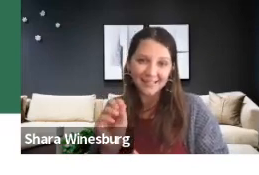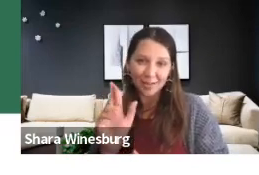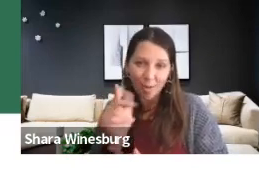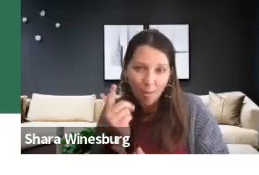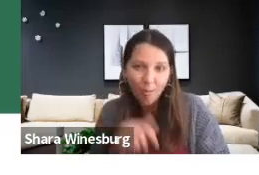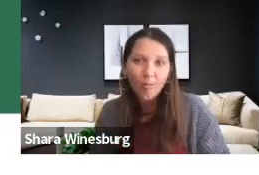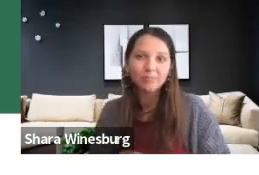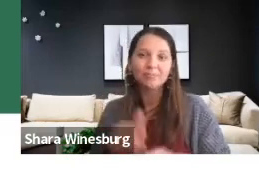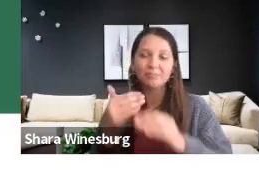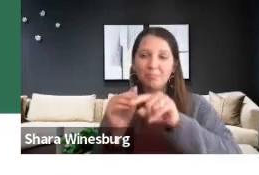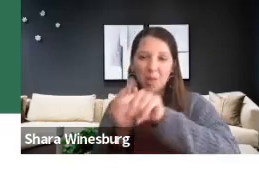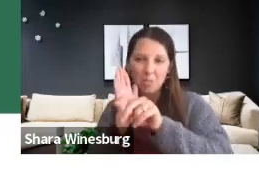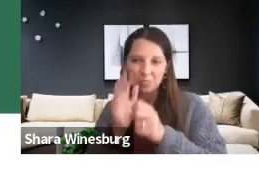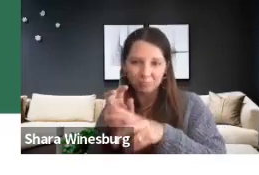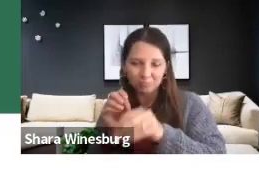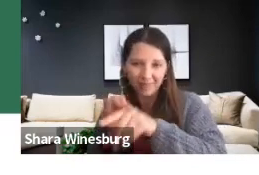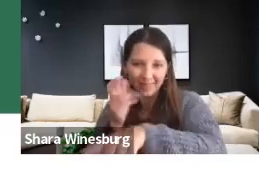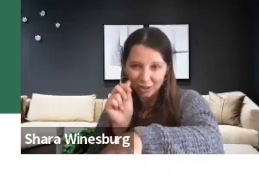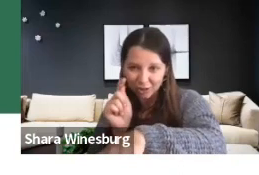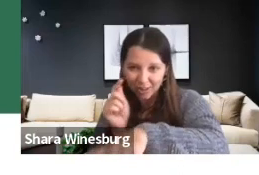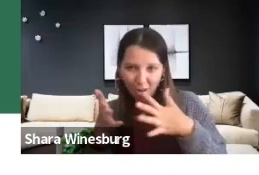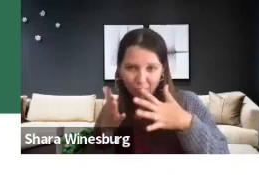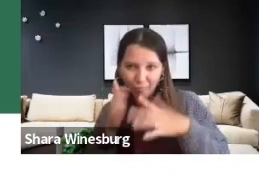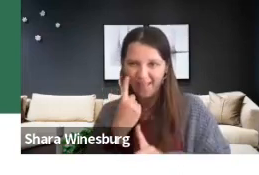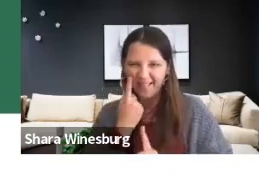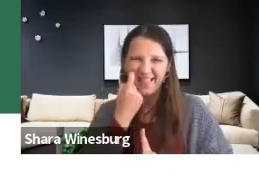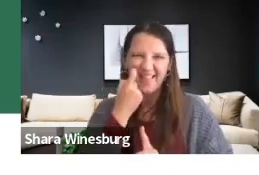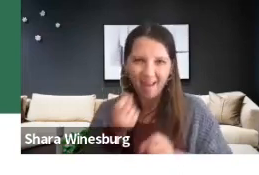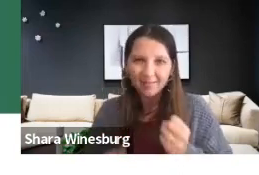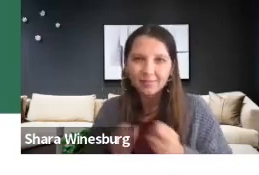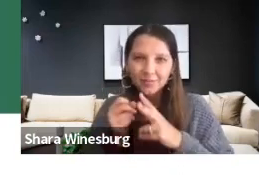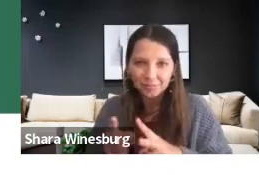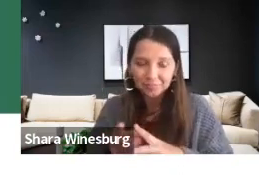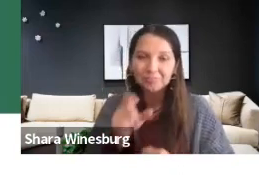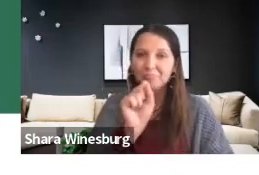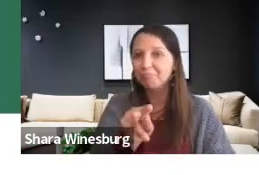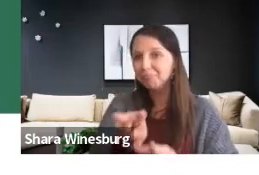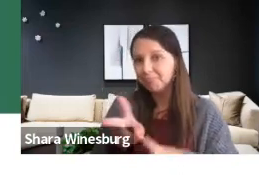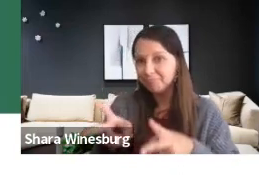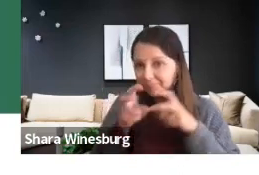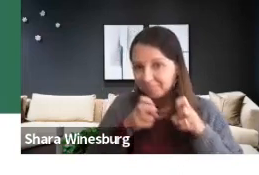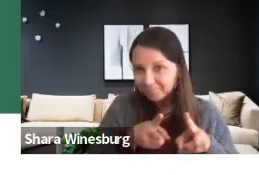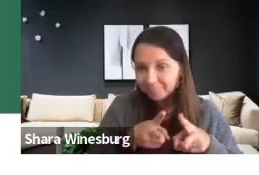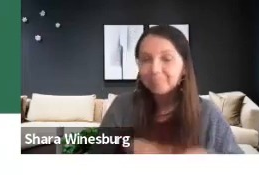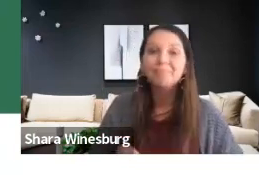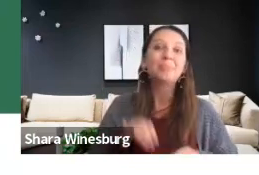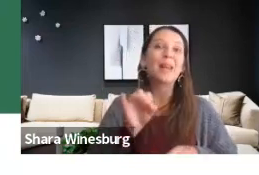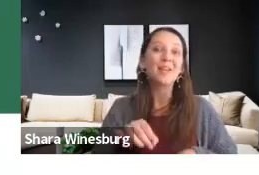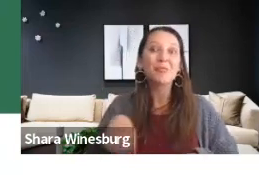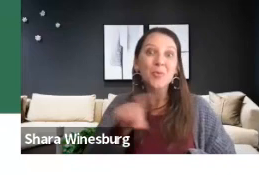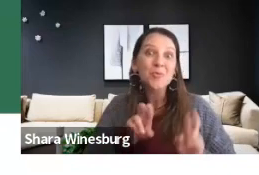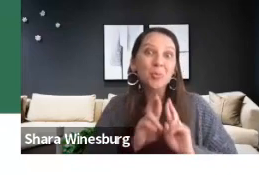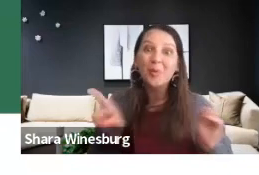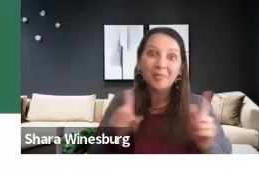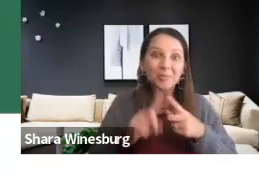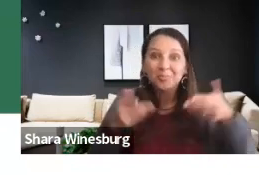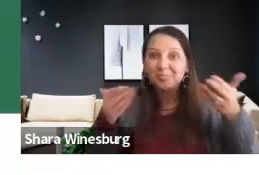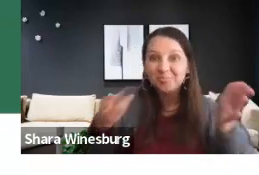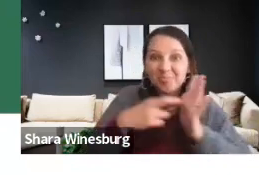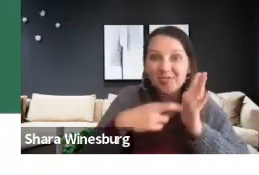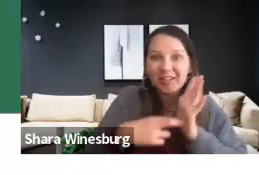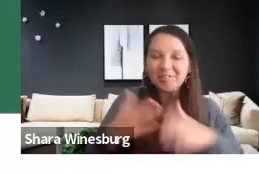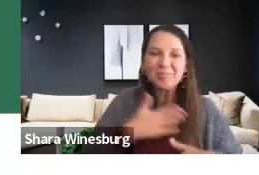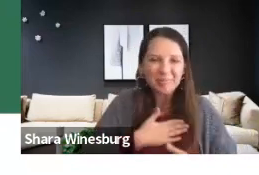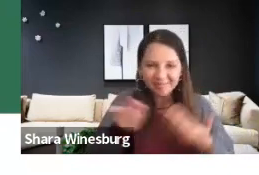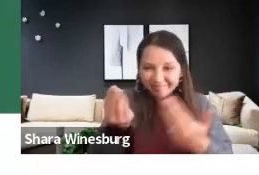You can also reach out to our email mail that has just been put in the chat (registration.learns@csd.org),